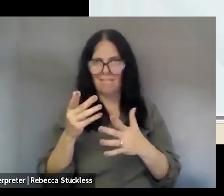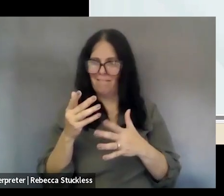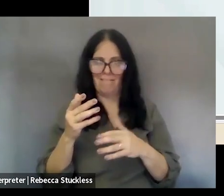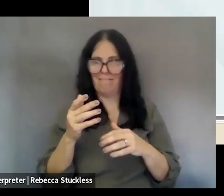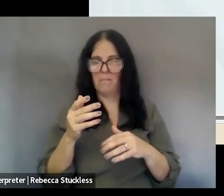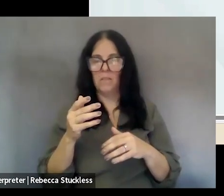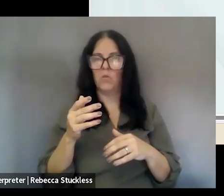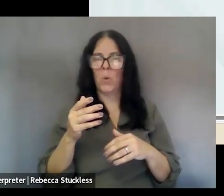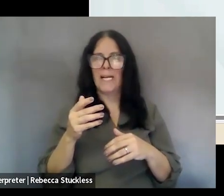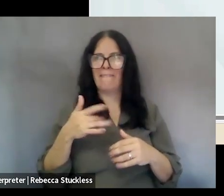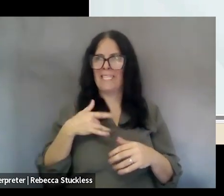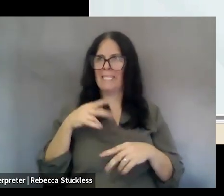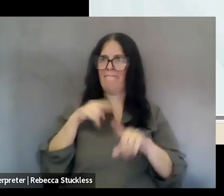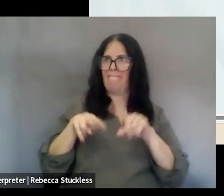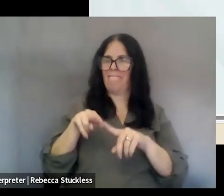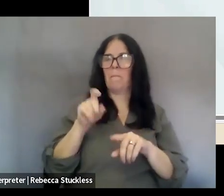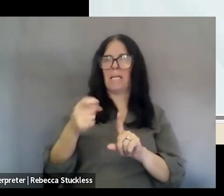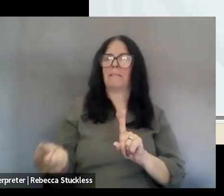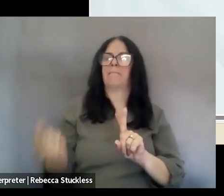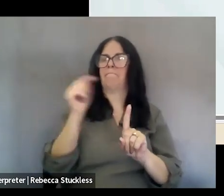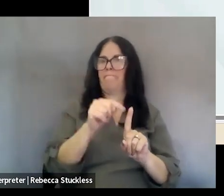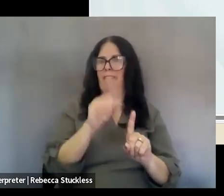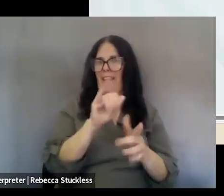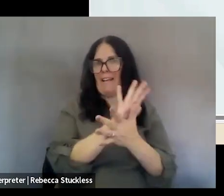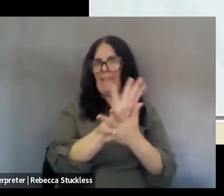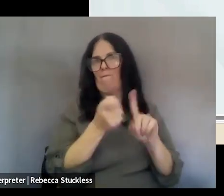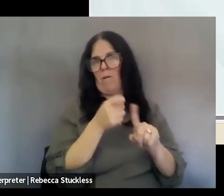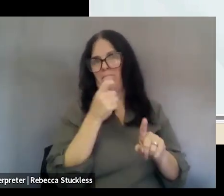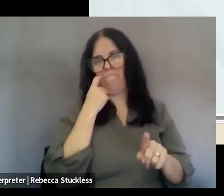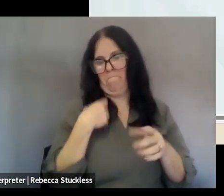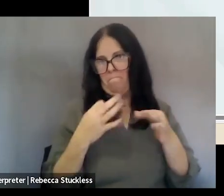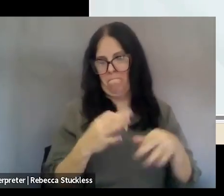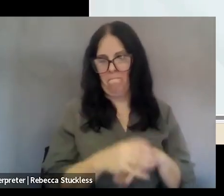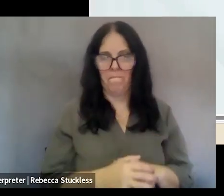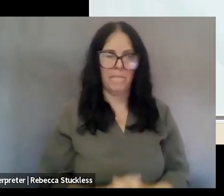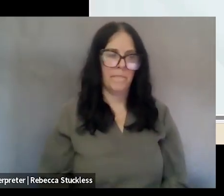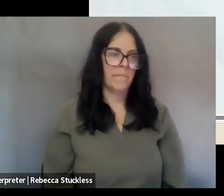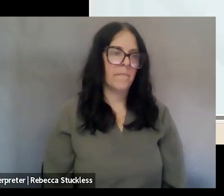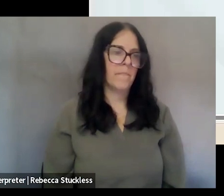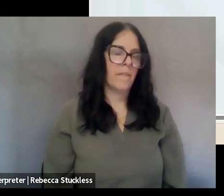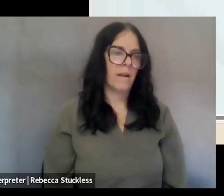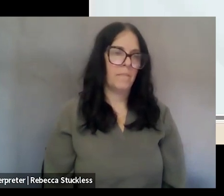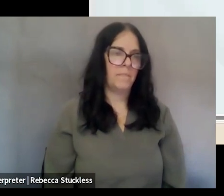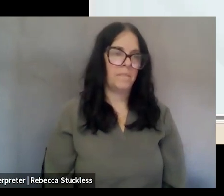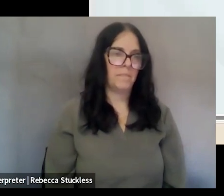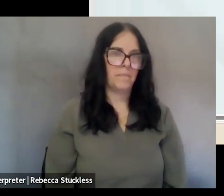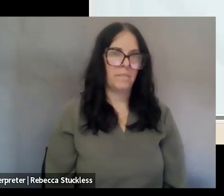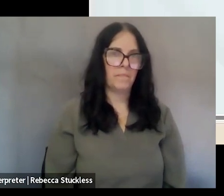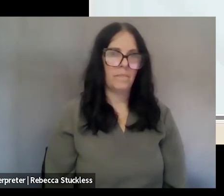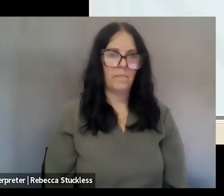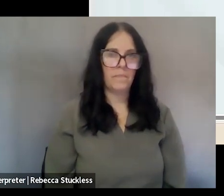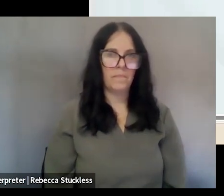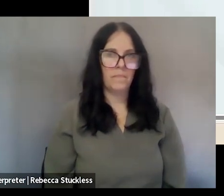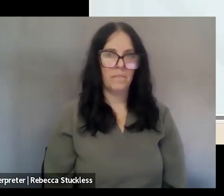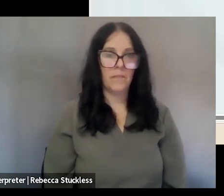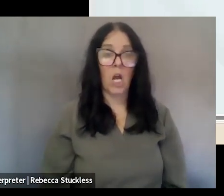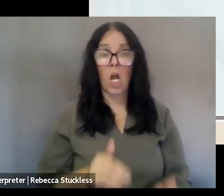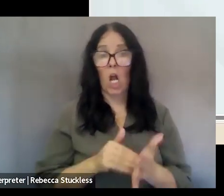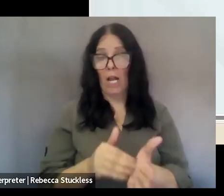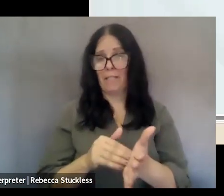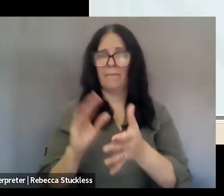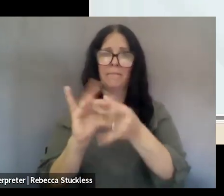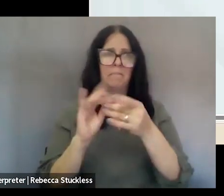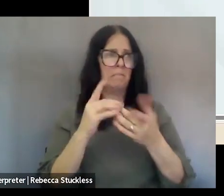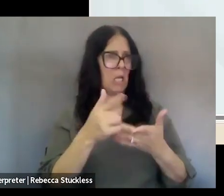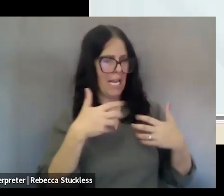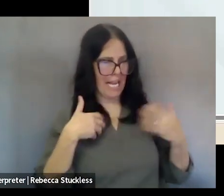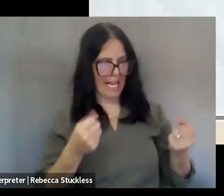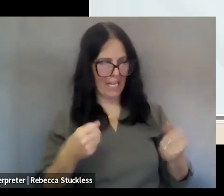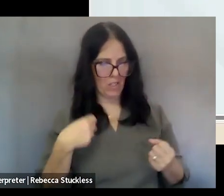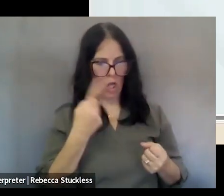the idea of where that came from. I hear a lot that you're all healed now, you look great, and I